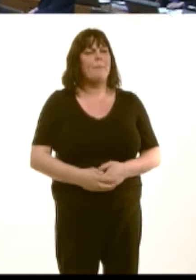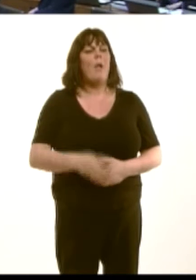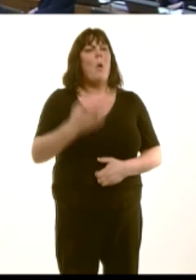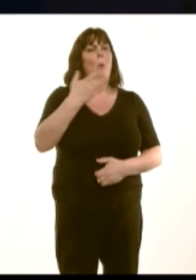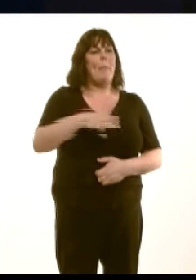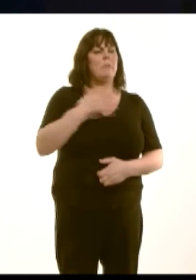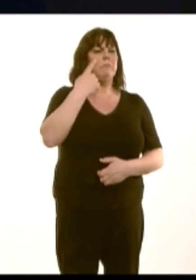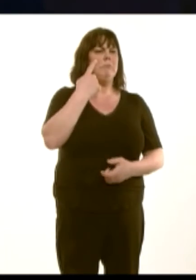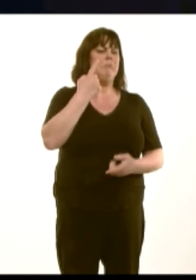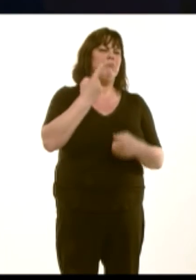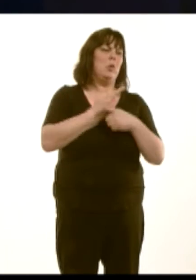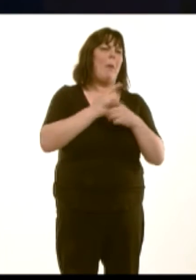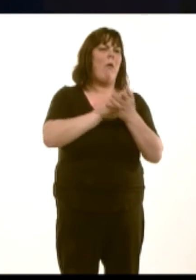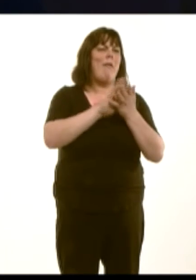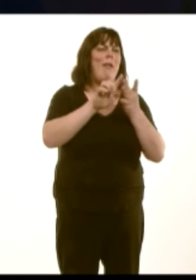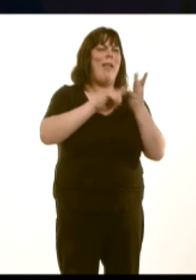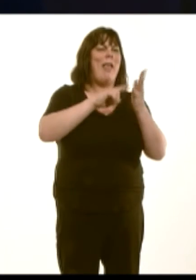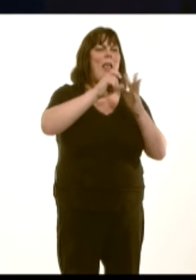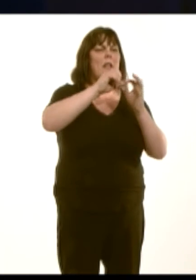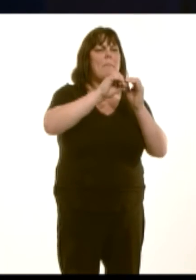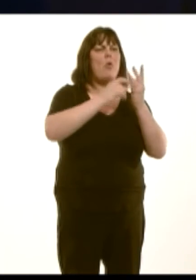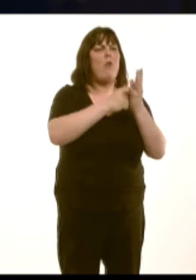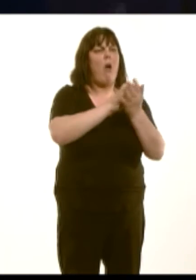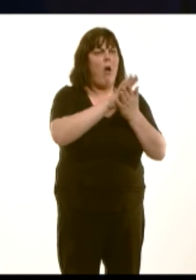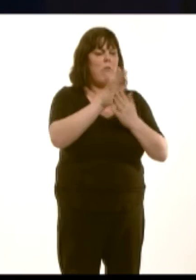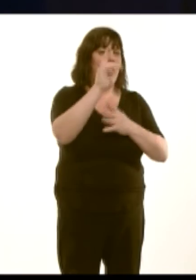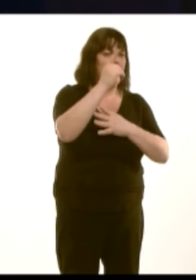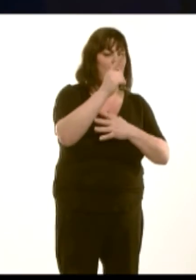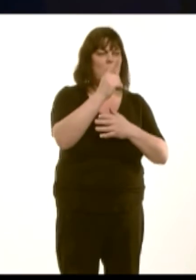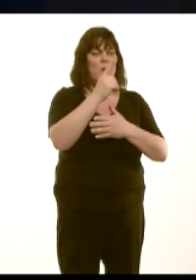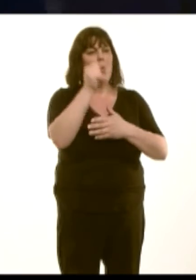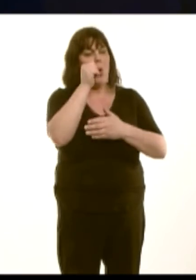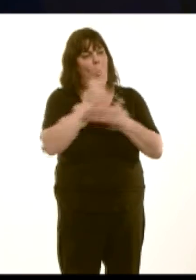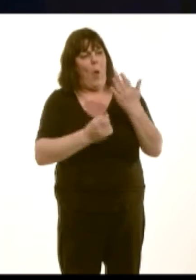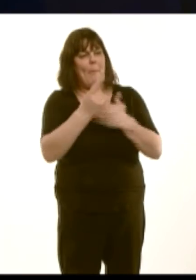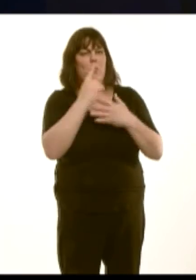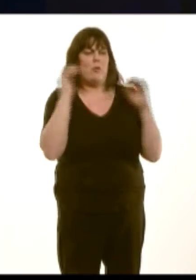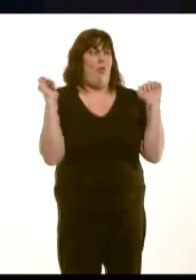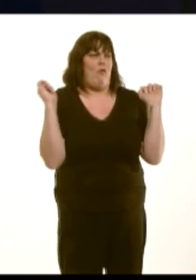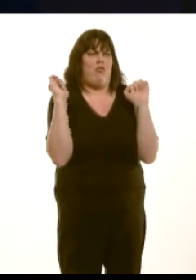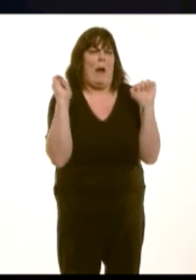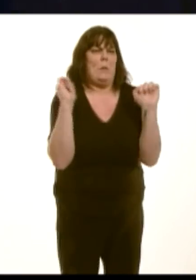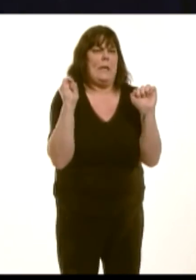and other disasters. These are cited as evidence, whereas it was overcrowding, stadium layout and poor policing,